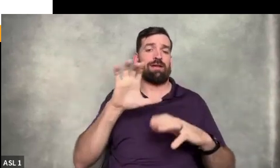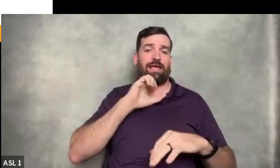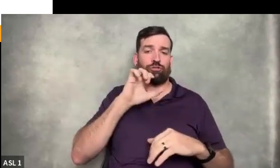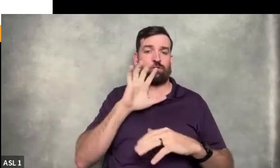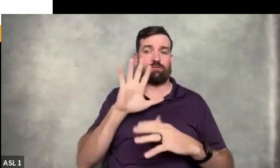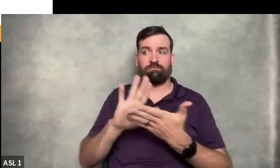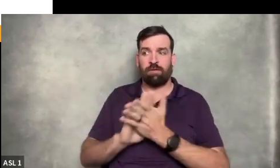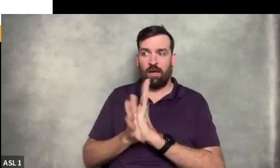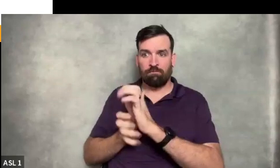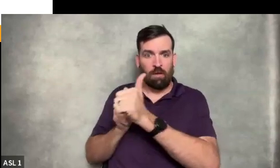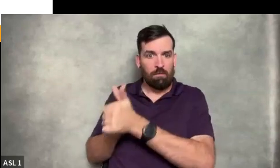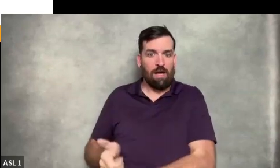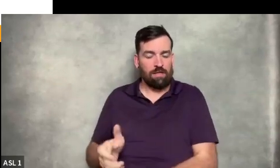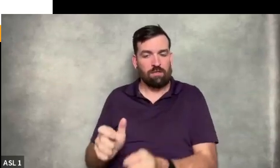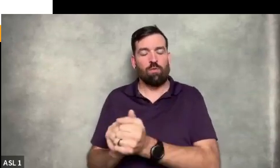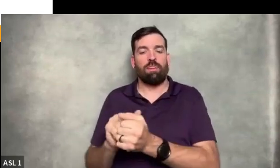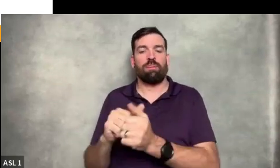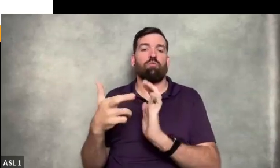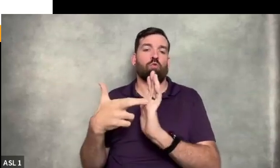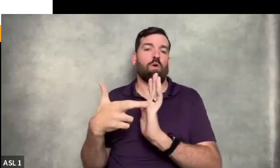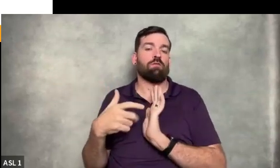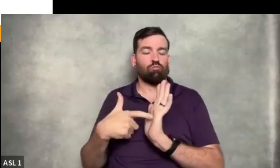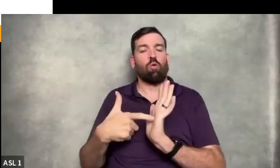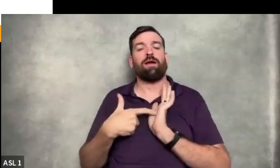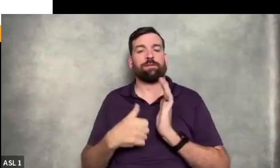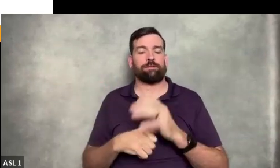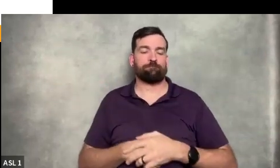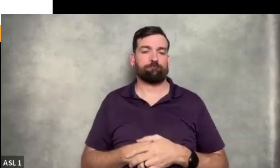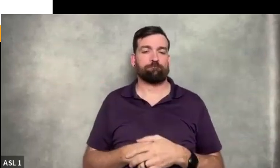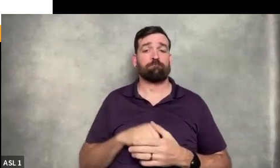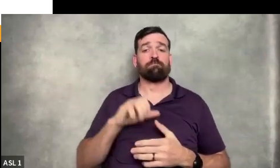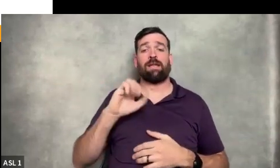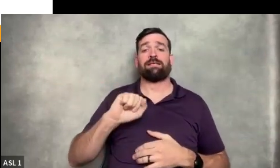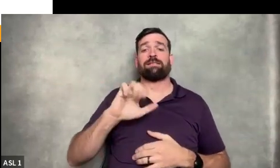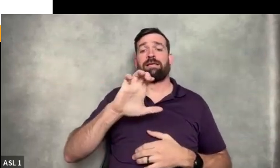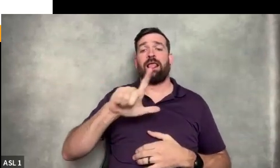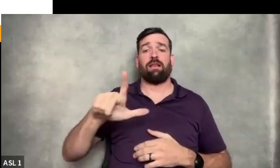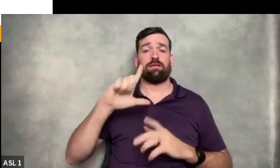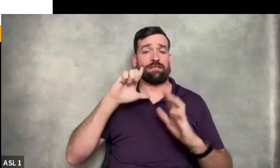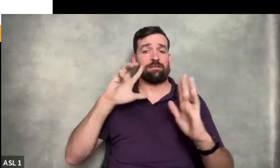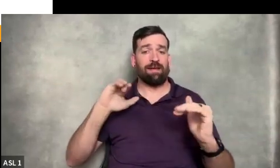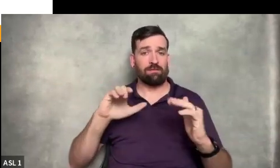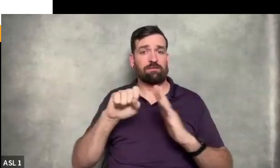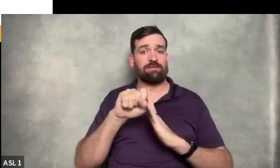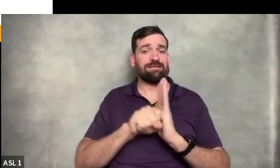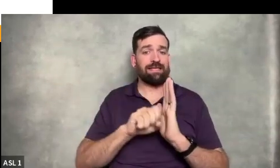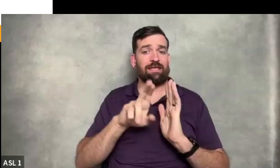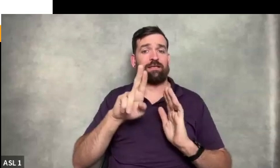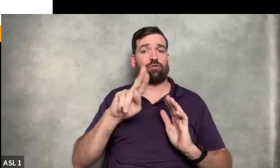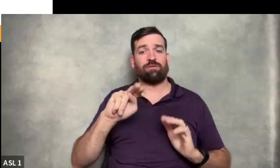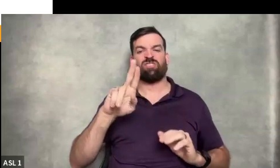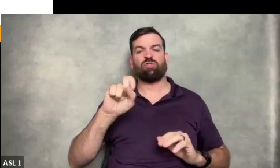with the applicable requirements. ACL expects that state units on aging will make a good faith effort